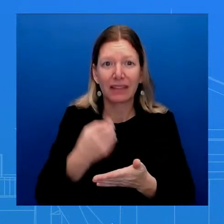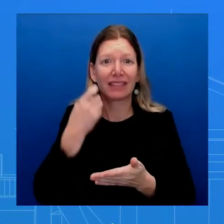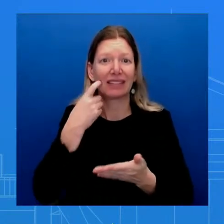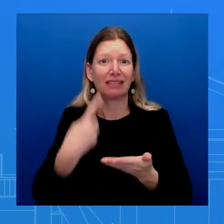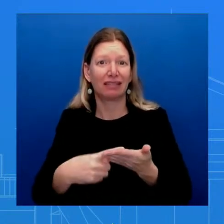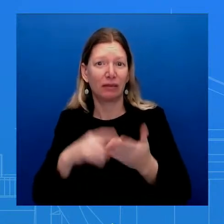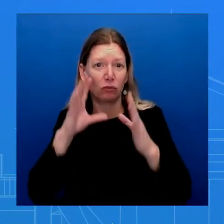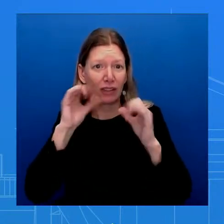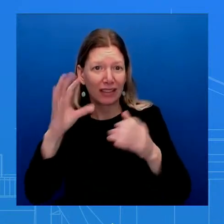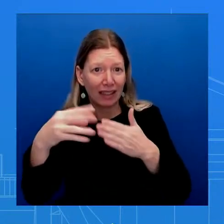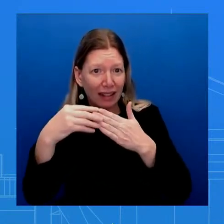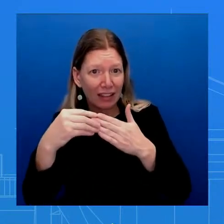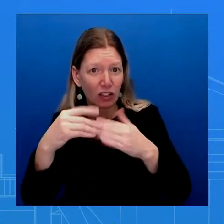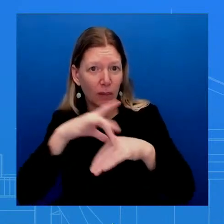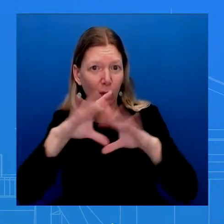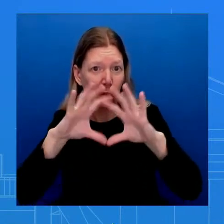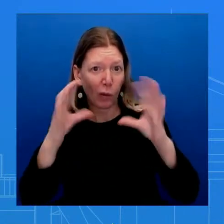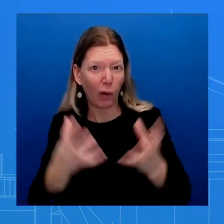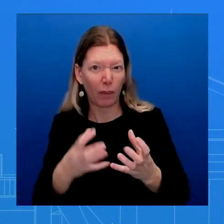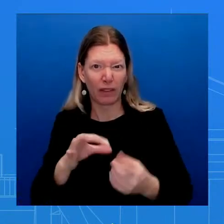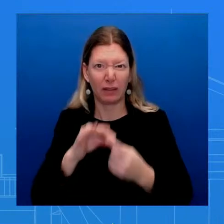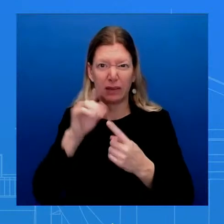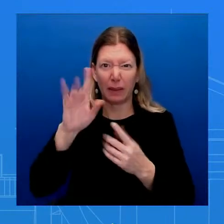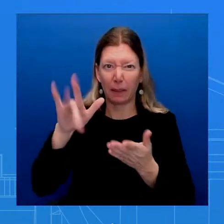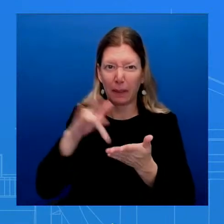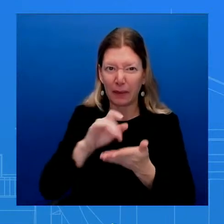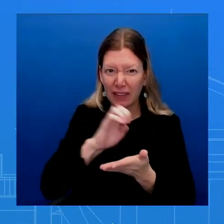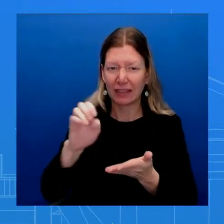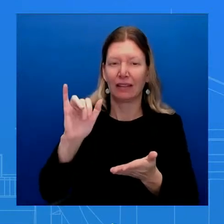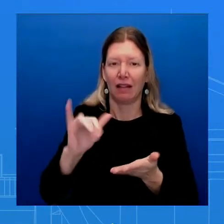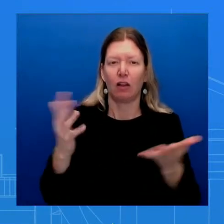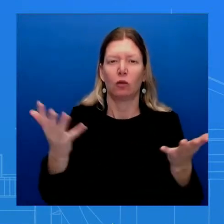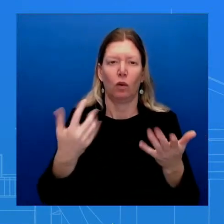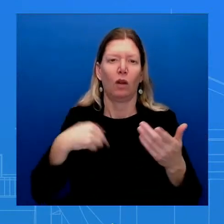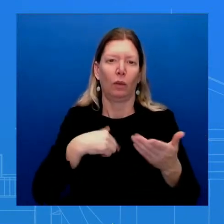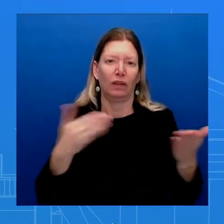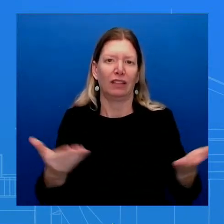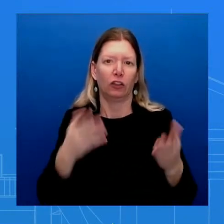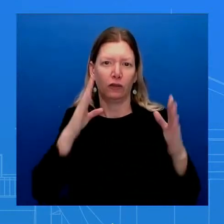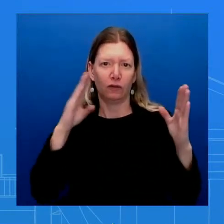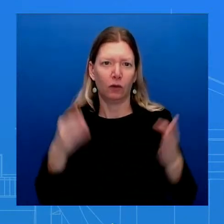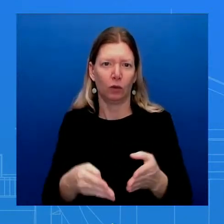That's what I'm here to do and focus on. I just can't speak to people's decisions. Go ahead.